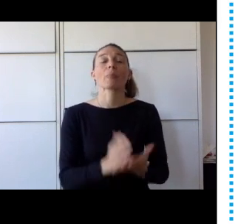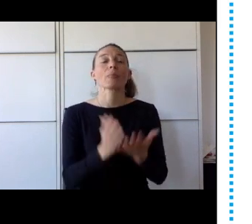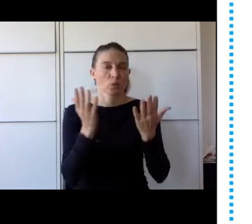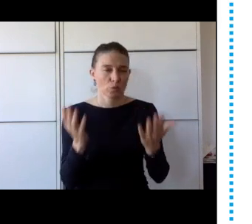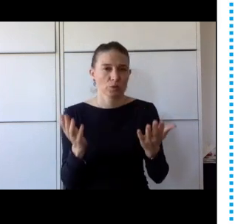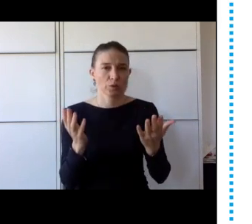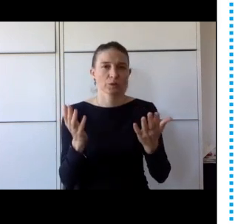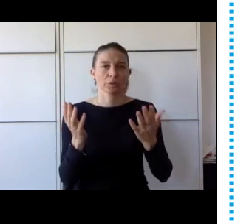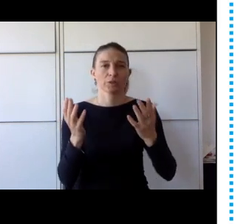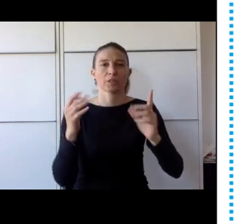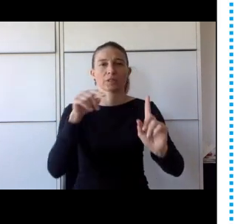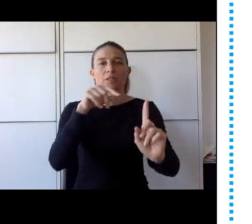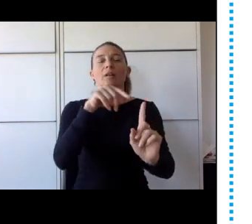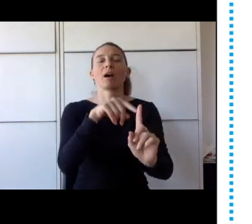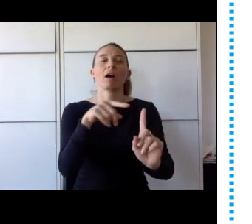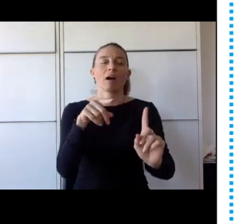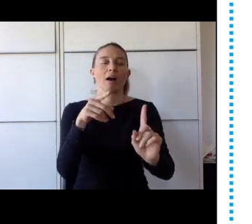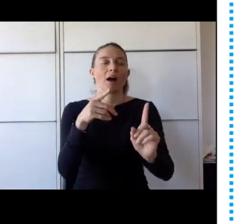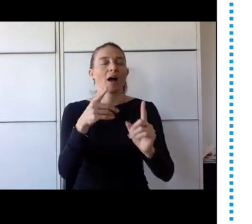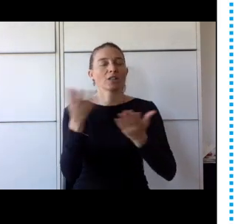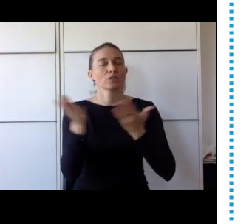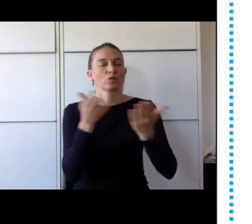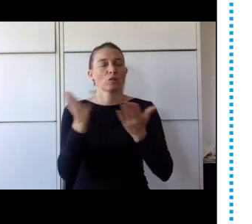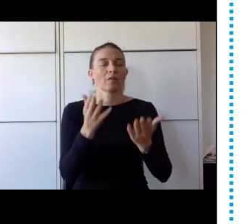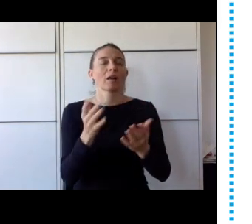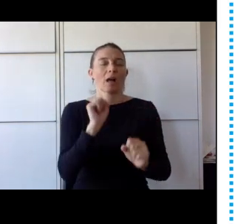which are absolutely necessary for persons with disabilities